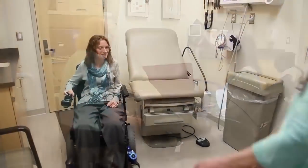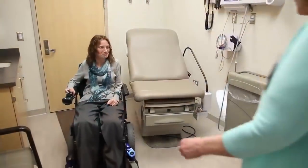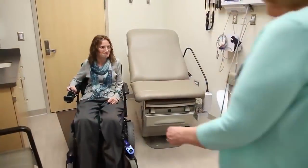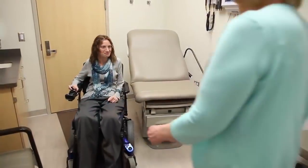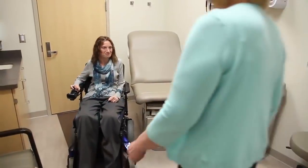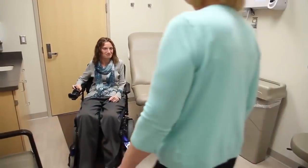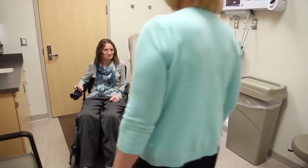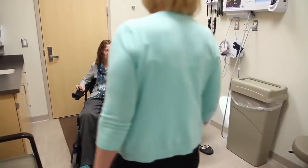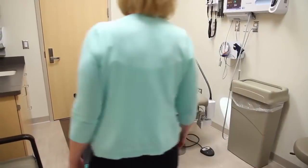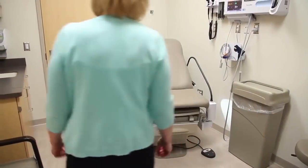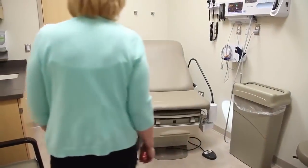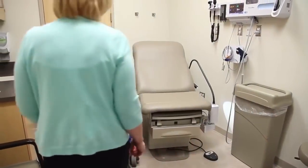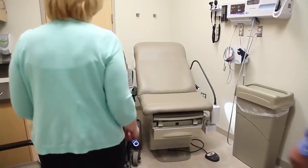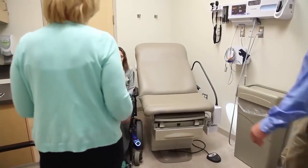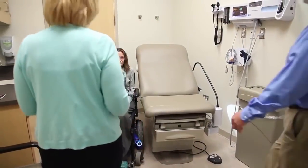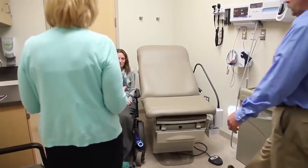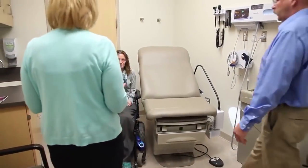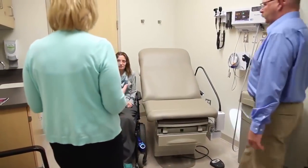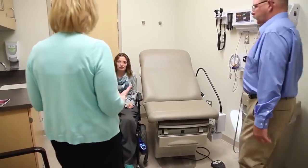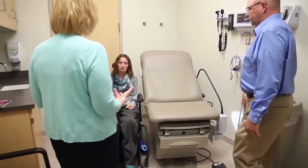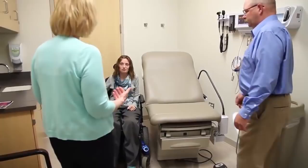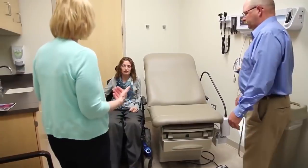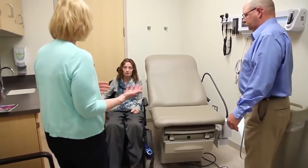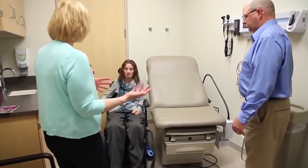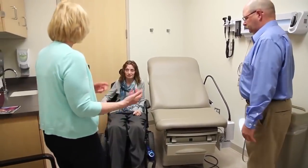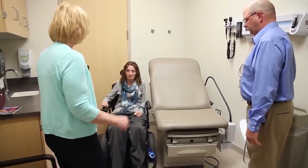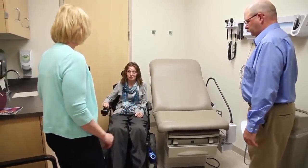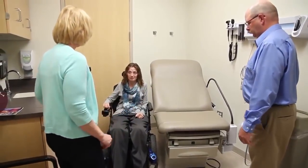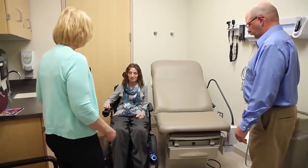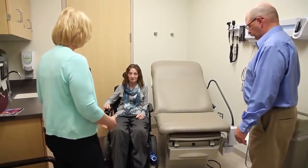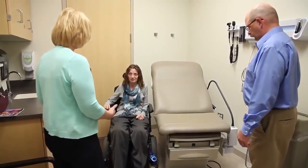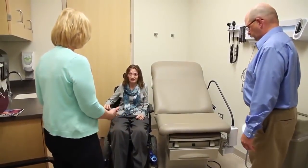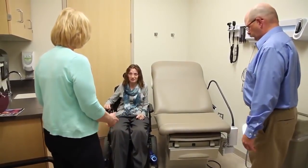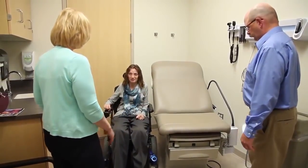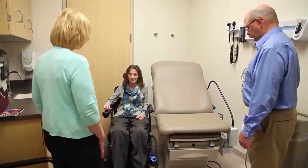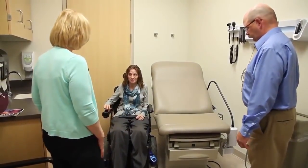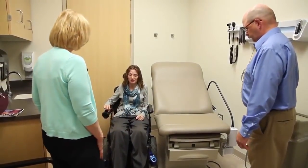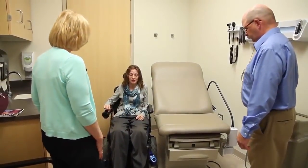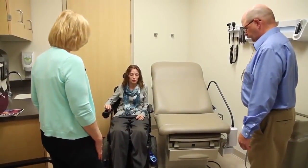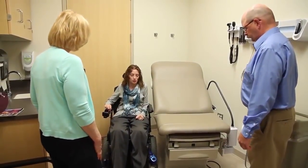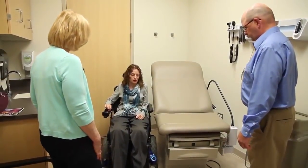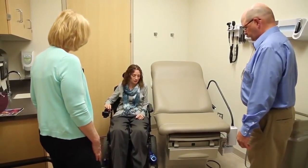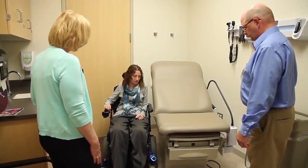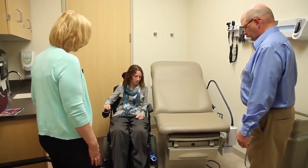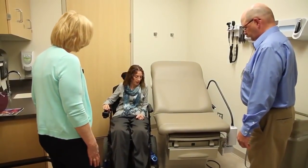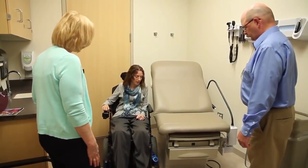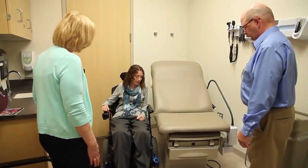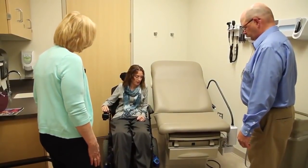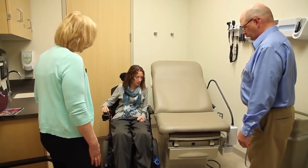Ann: Okay, could you instruct me and Peter how you want to be lifted? Angie: Sure.